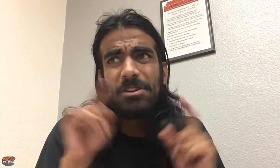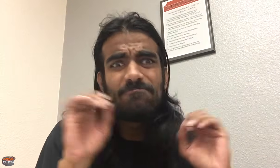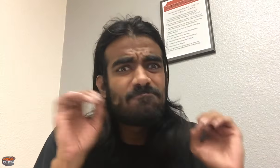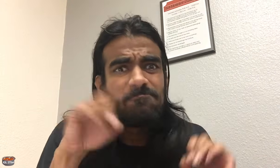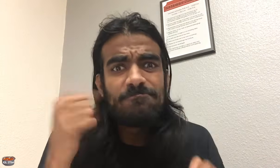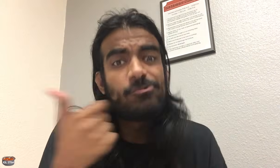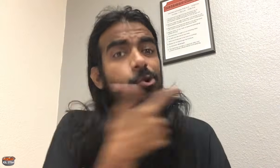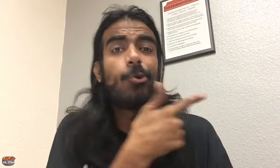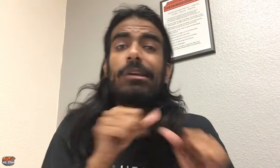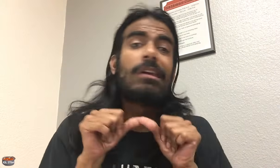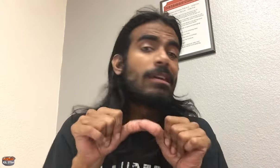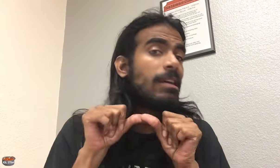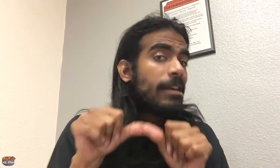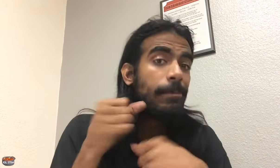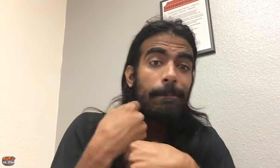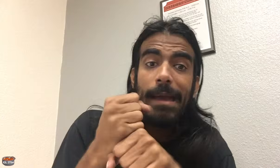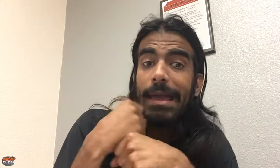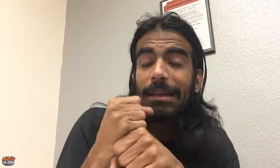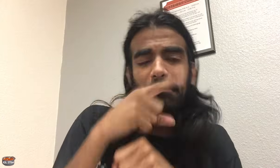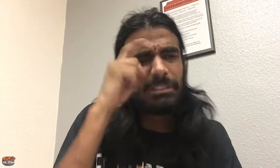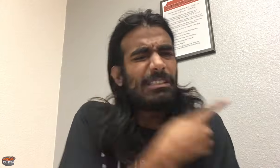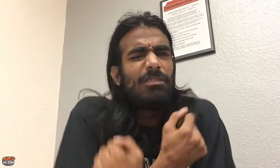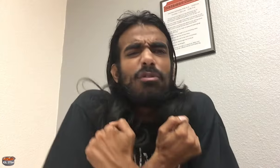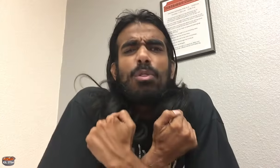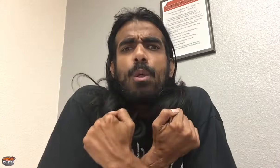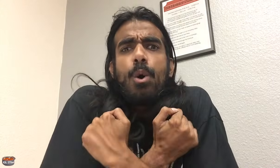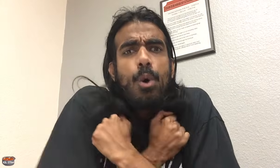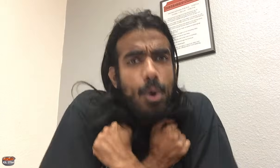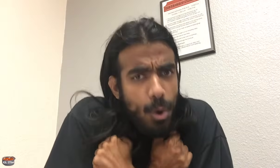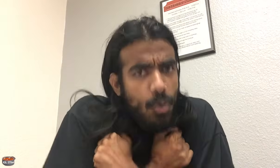other people to make films as well. But nobody really did, so he just kept making them because